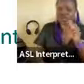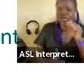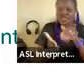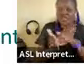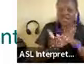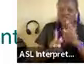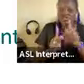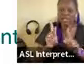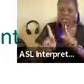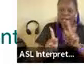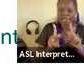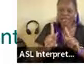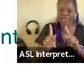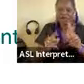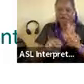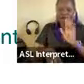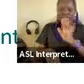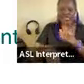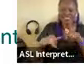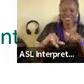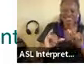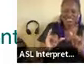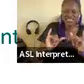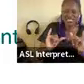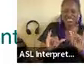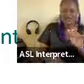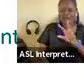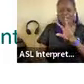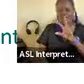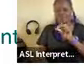sort of the 30 to 40 range over the past several weeks.